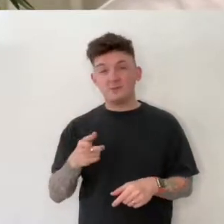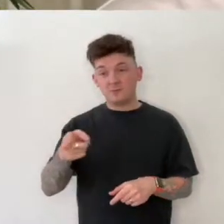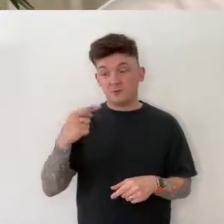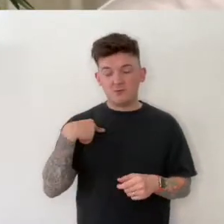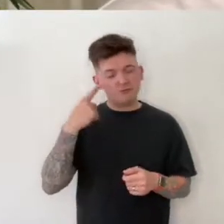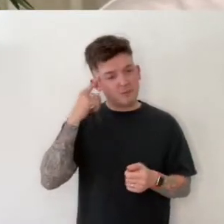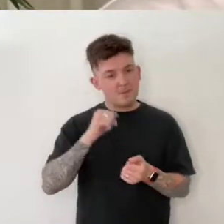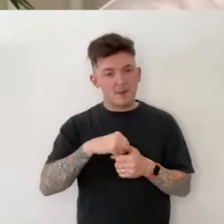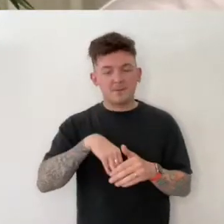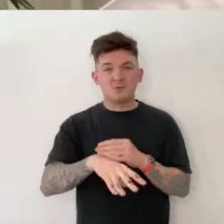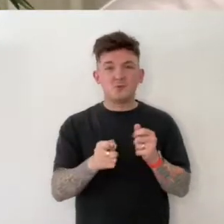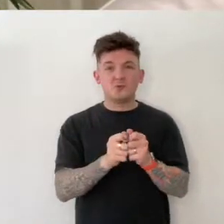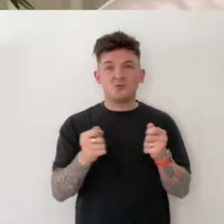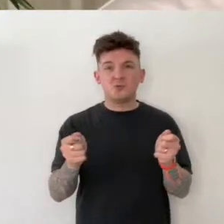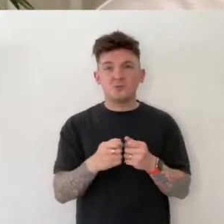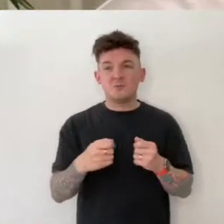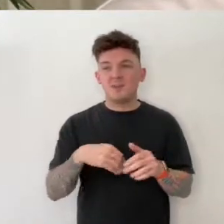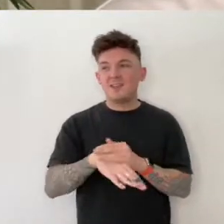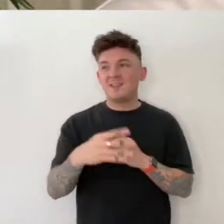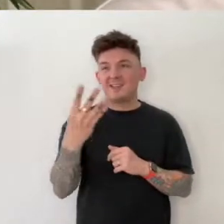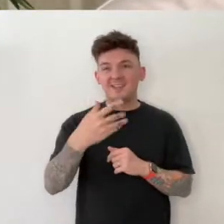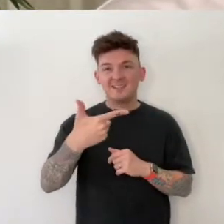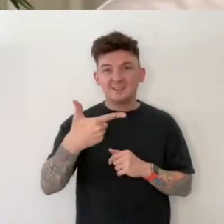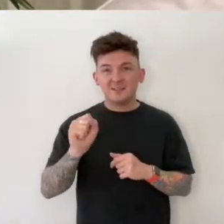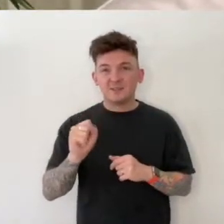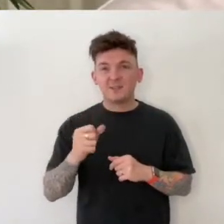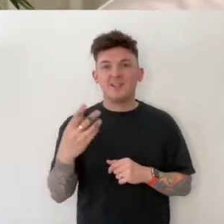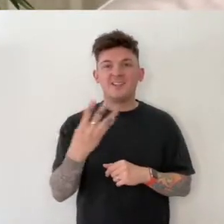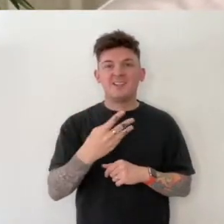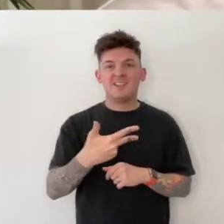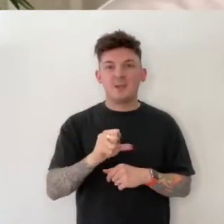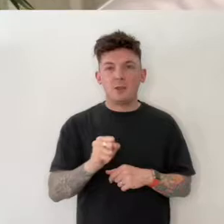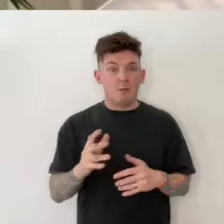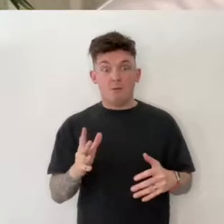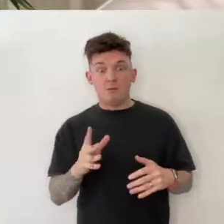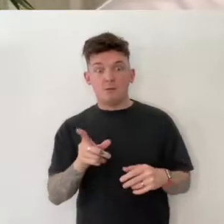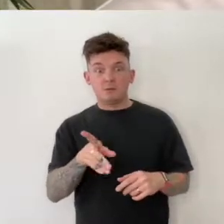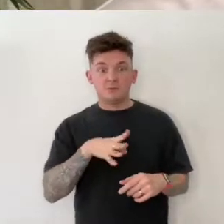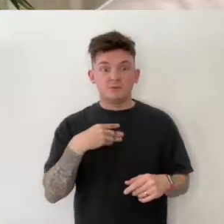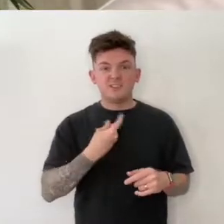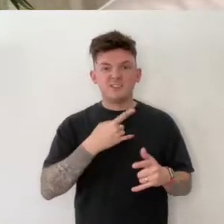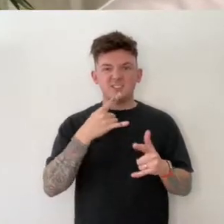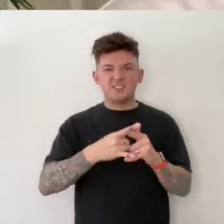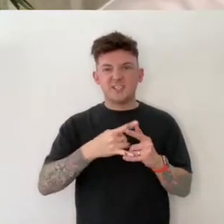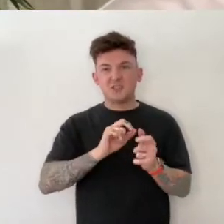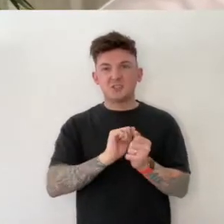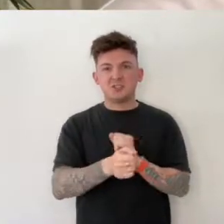and early 80s it was a sensational thing: 'sex change person' you know things have changed